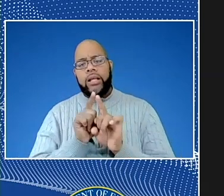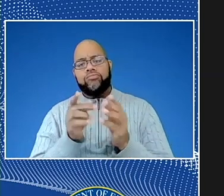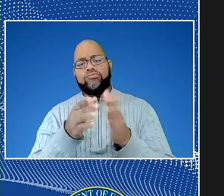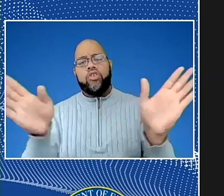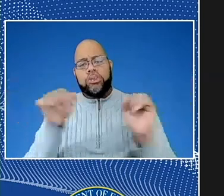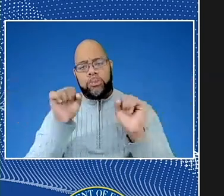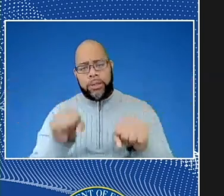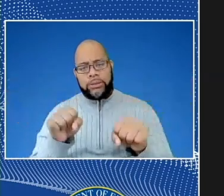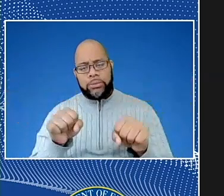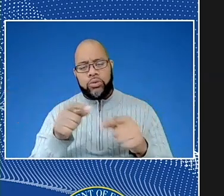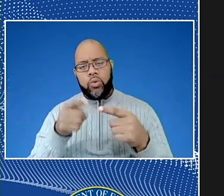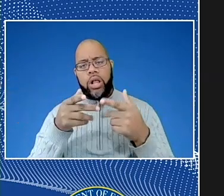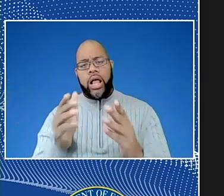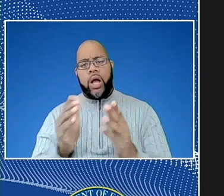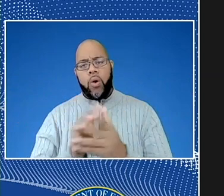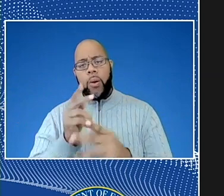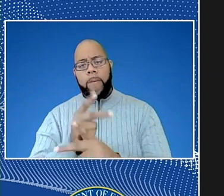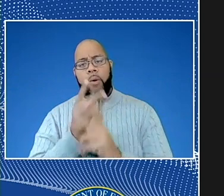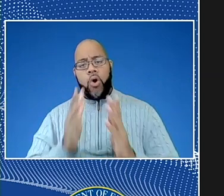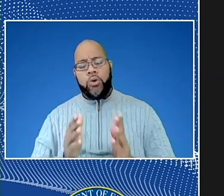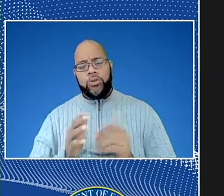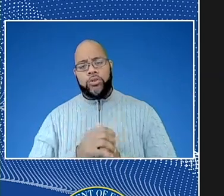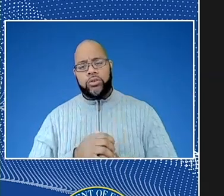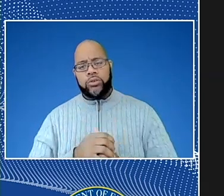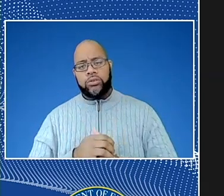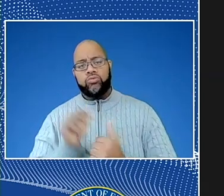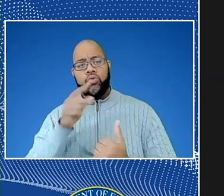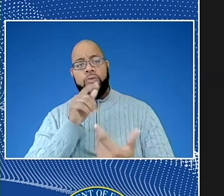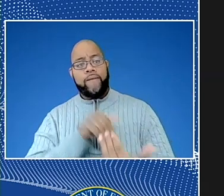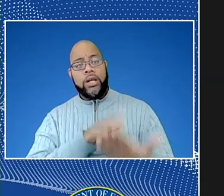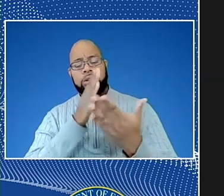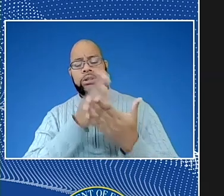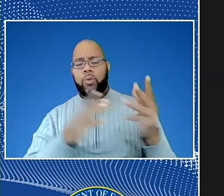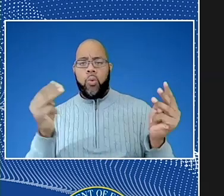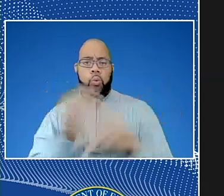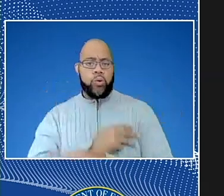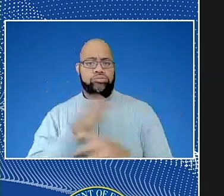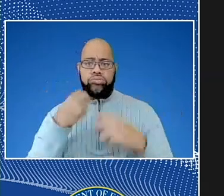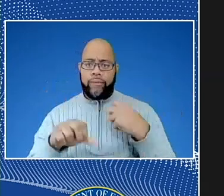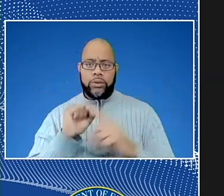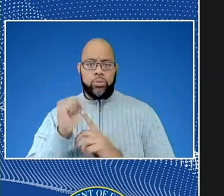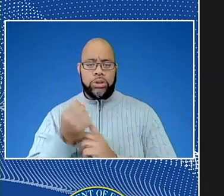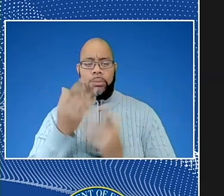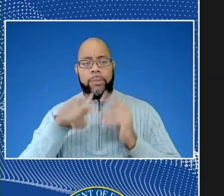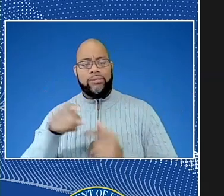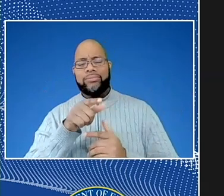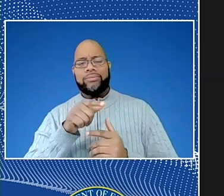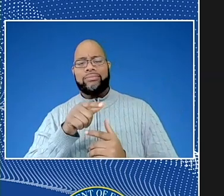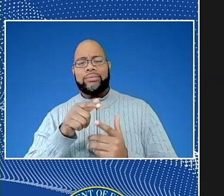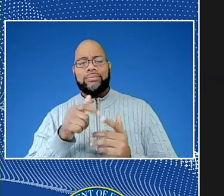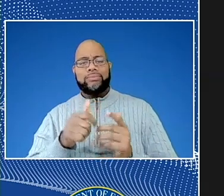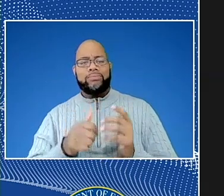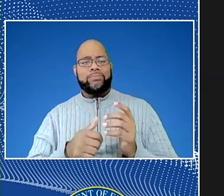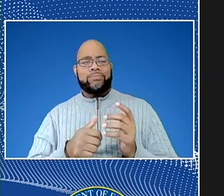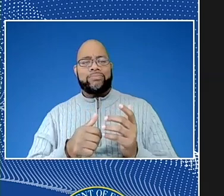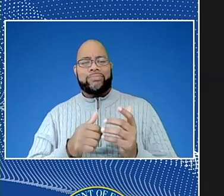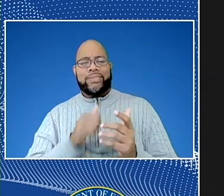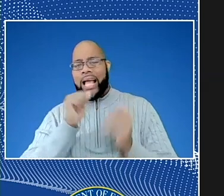to allow borrowers who are facing some of the worst hardships, who may be the ones least able to marshal the specific types